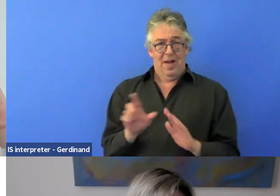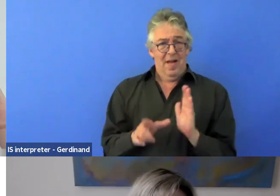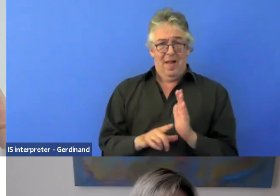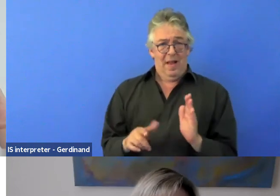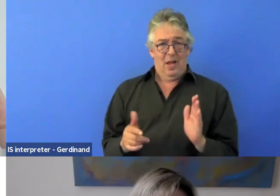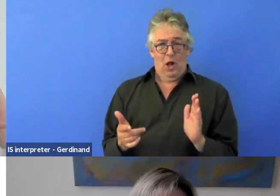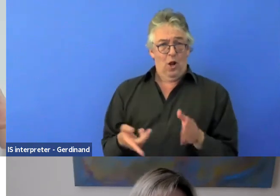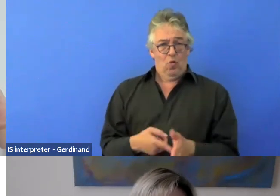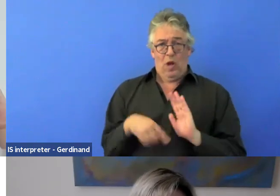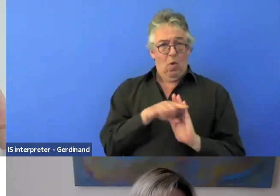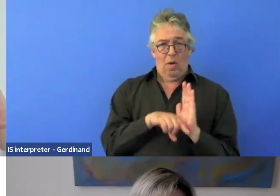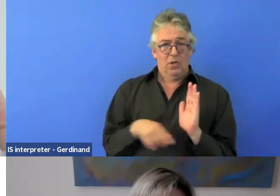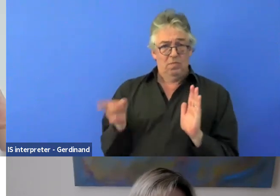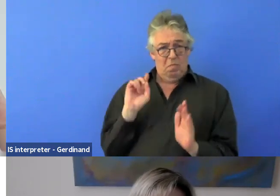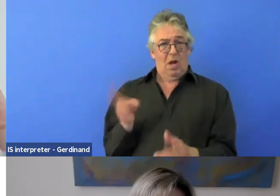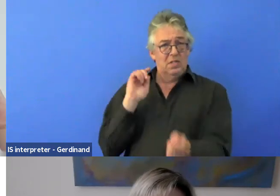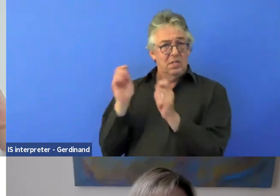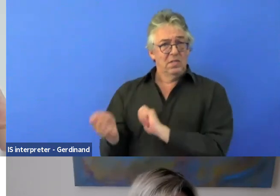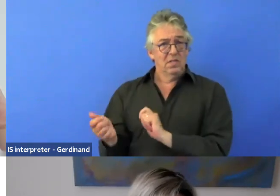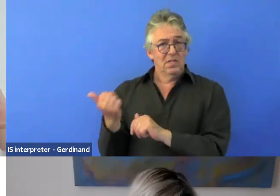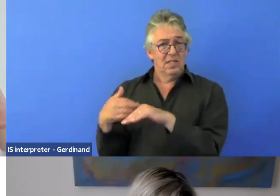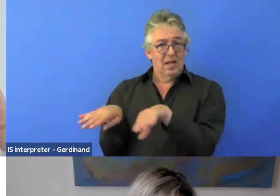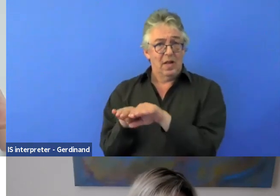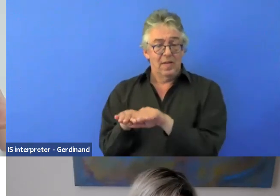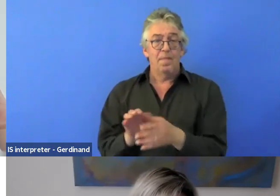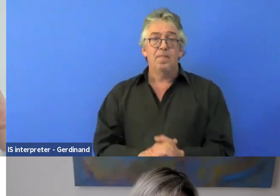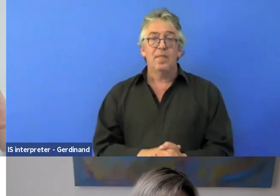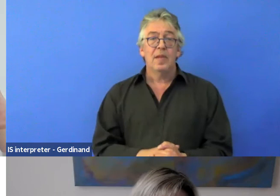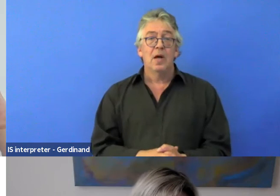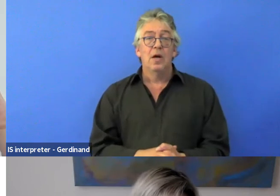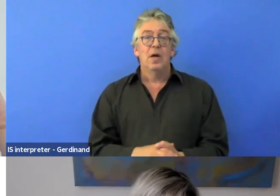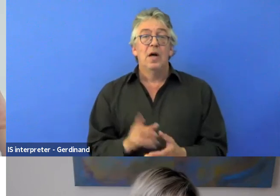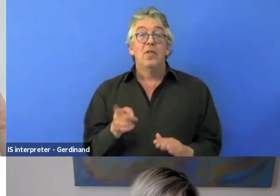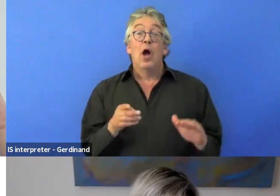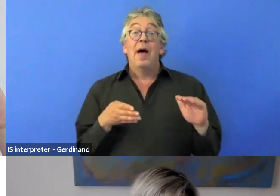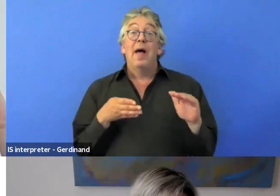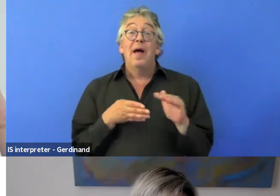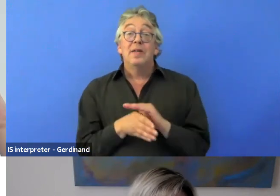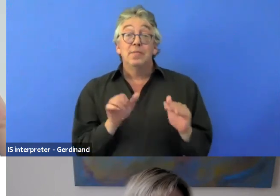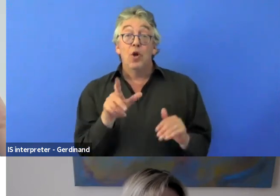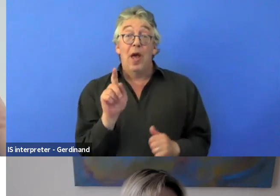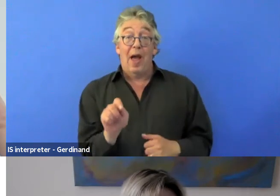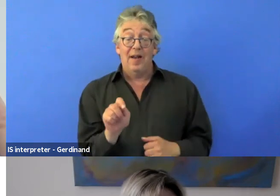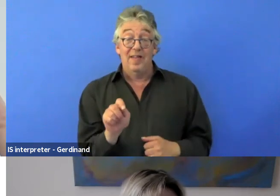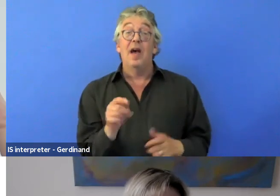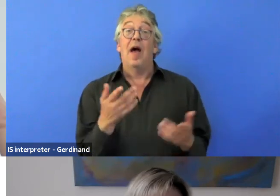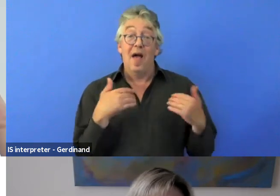I will let Alejandro complete on the complaints system of the Act. You explained it perfectly.